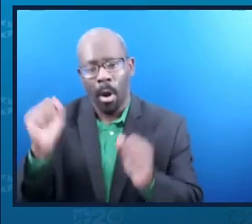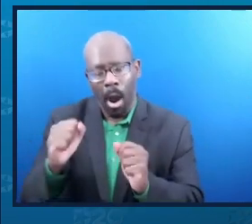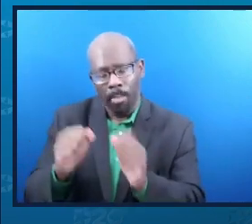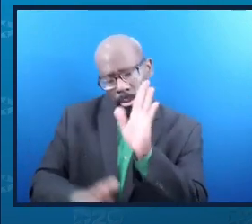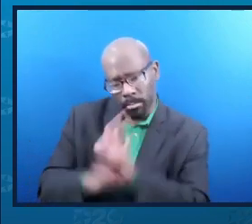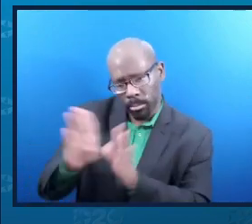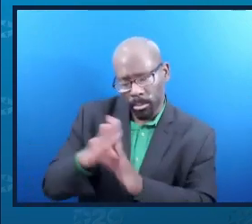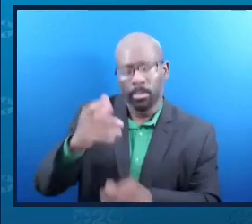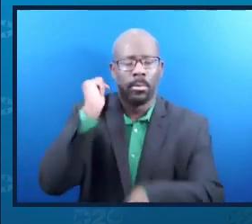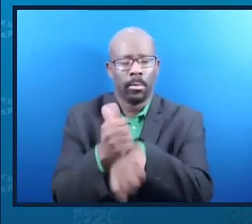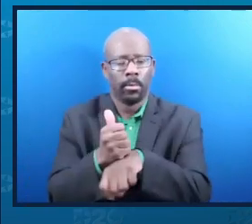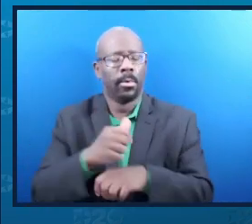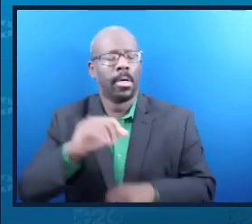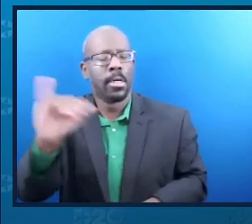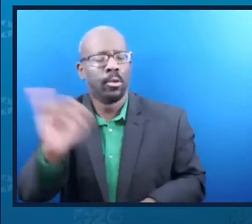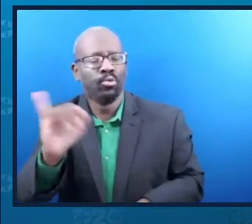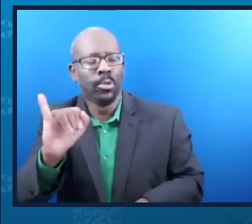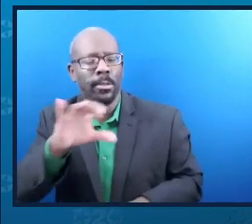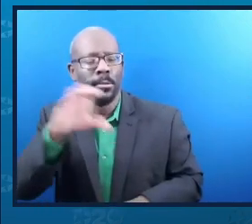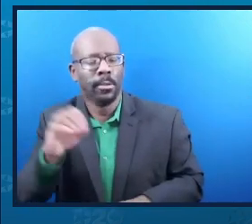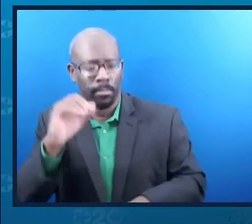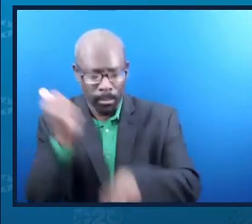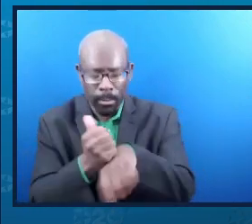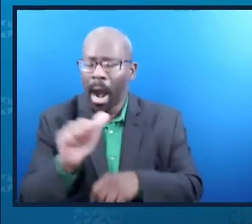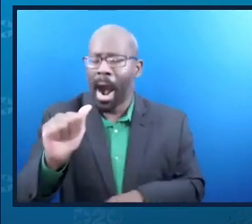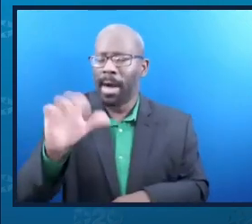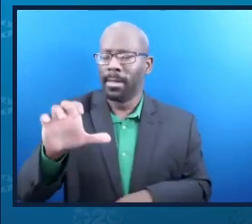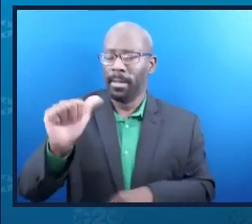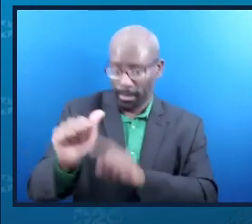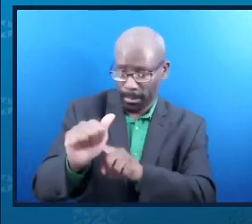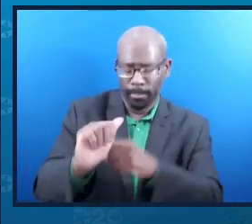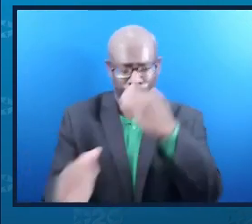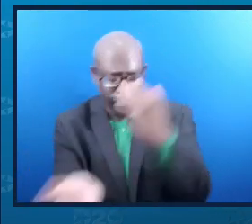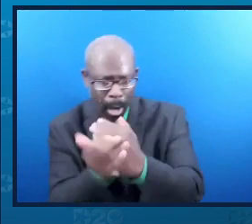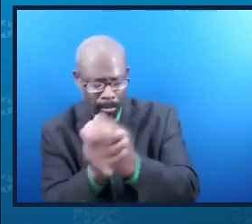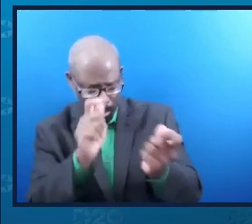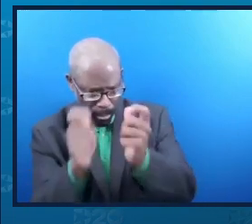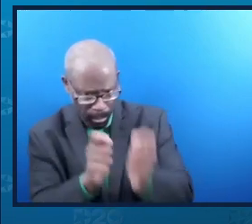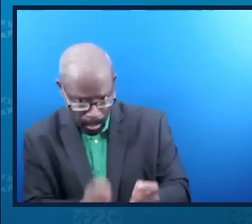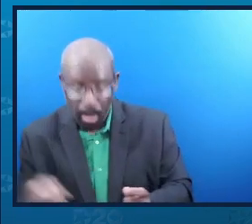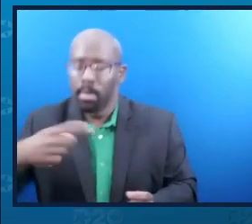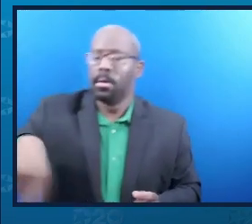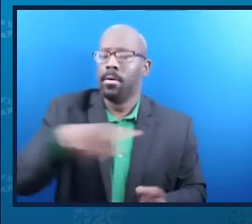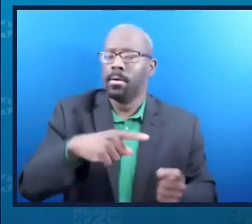HE WILL RESCUE THE ECONOMY, LIKE JOE HELPED ME DO AFTER THE GREAT RECESSION.